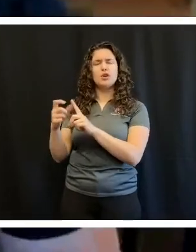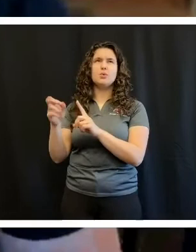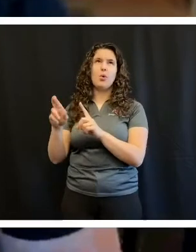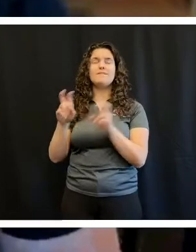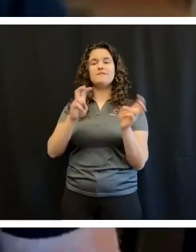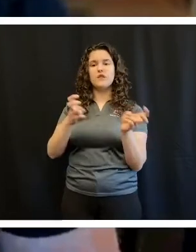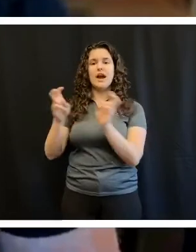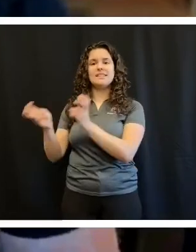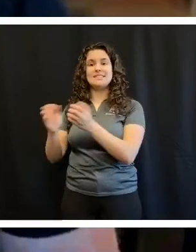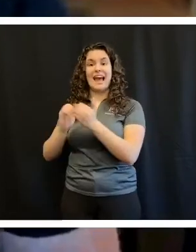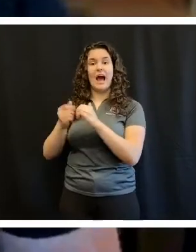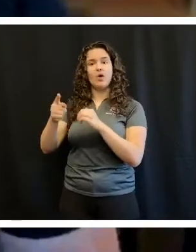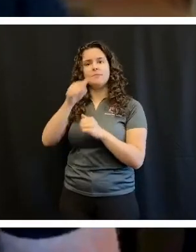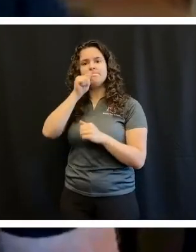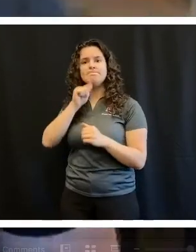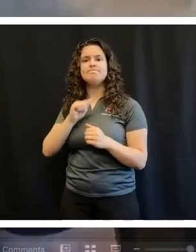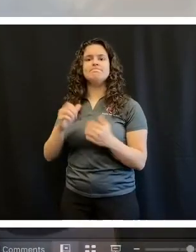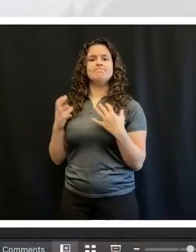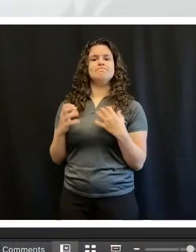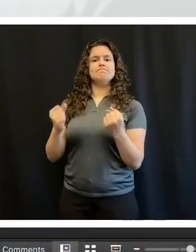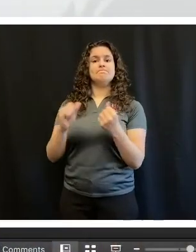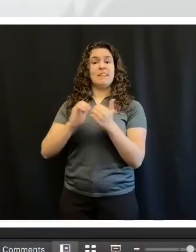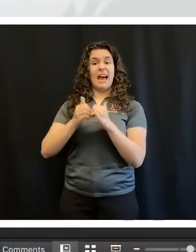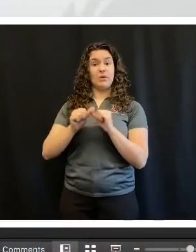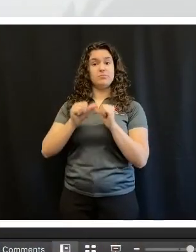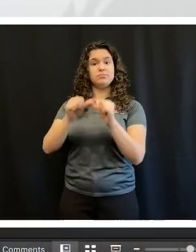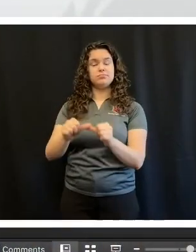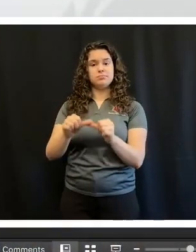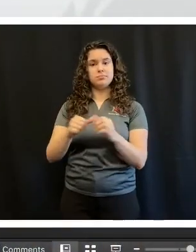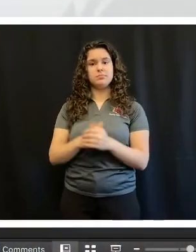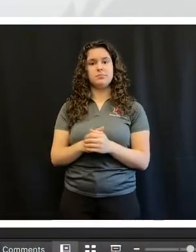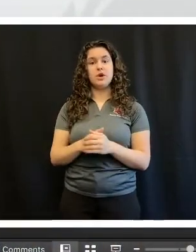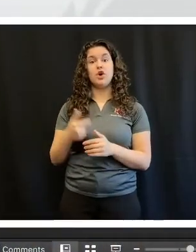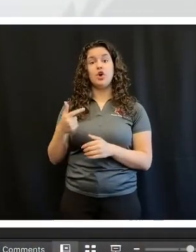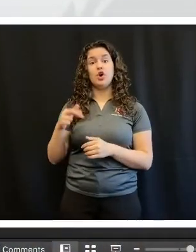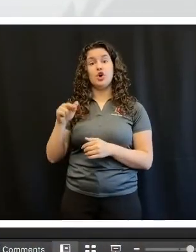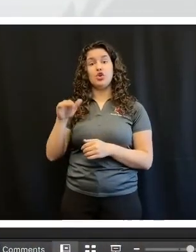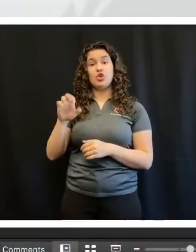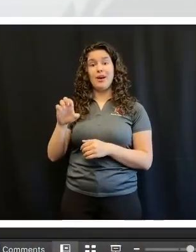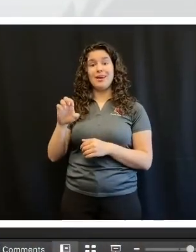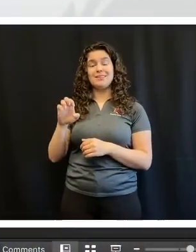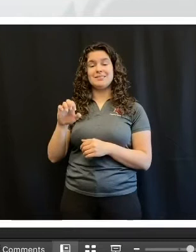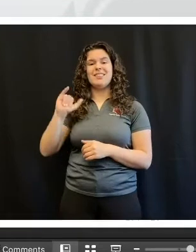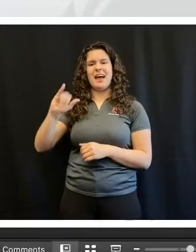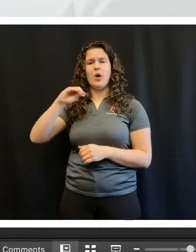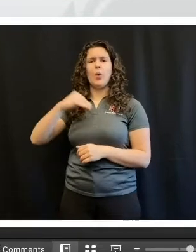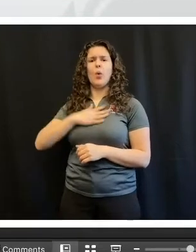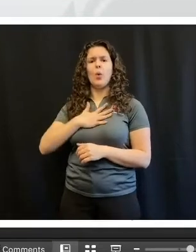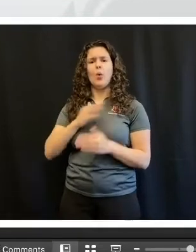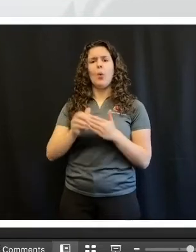And the first one was grace over grades. Right now we need to keep our students in mind,